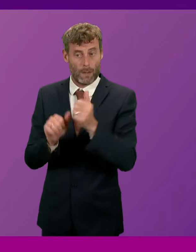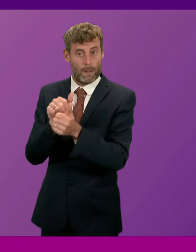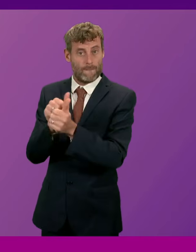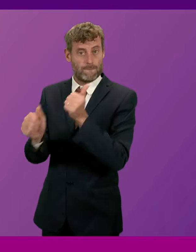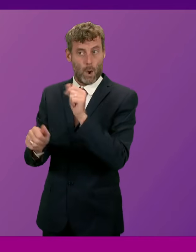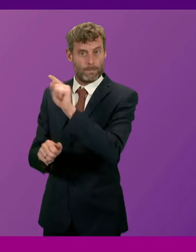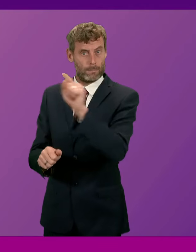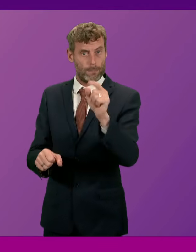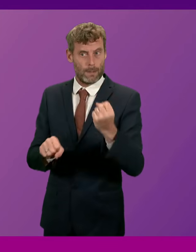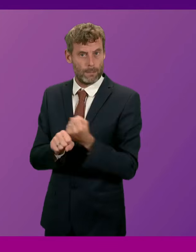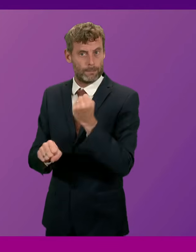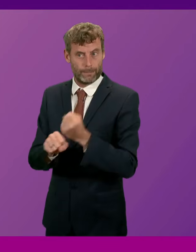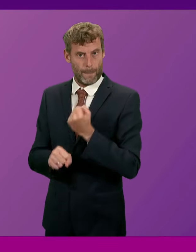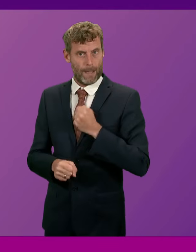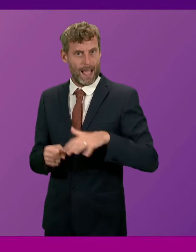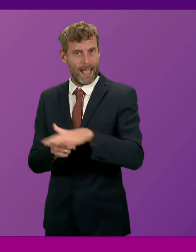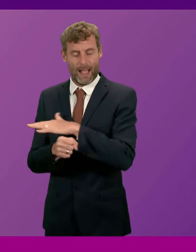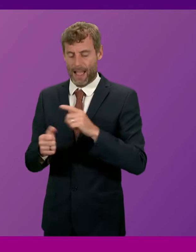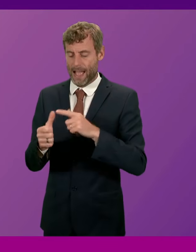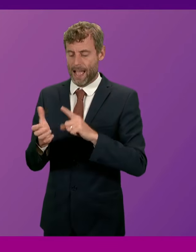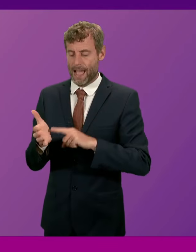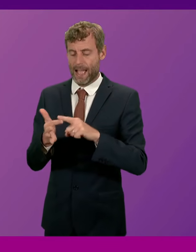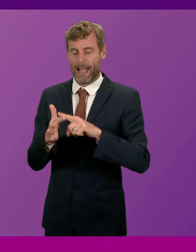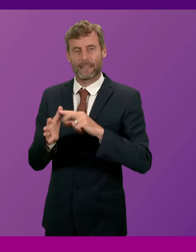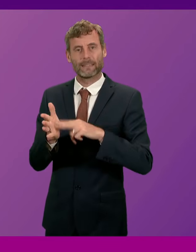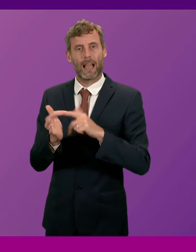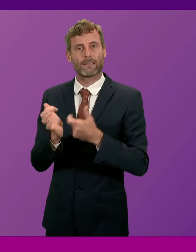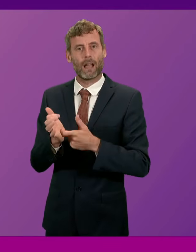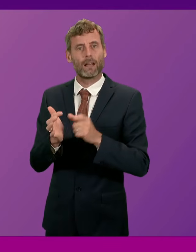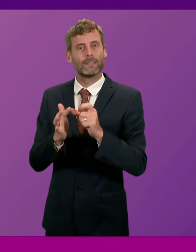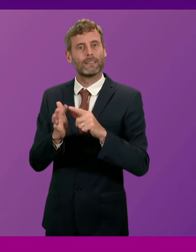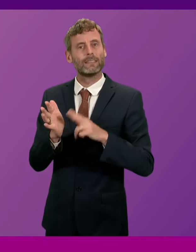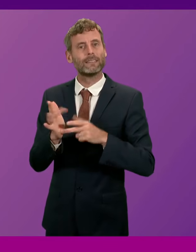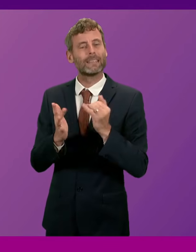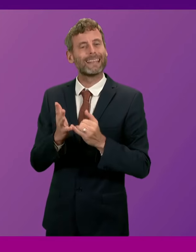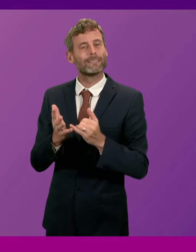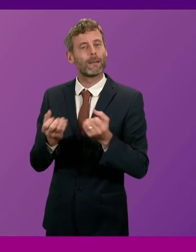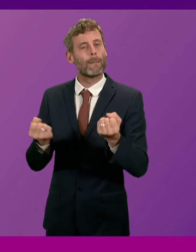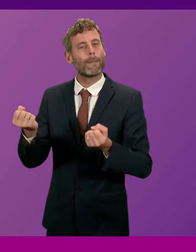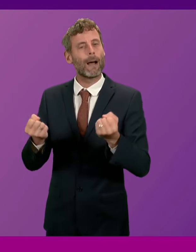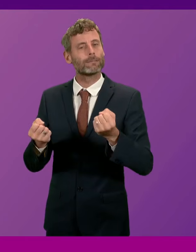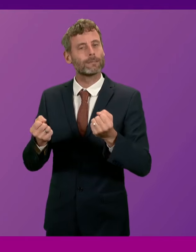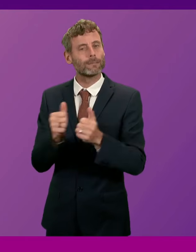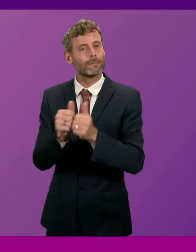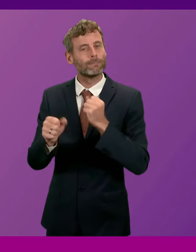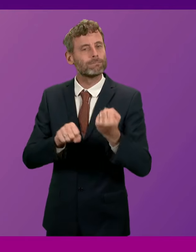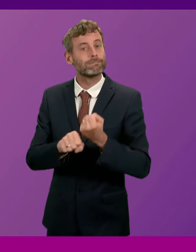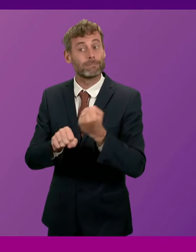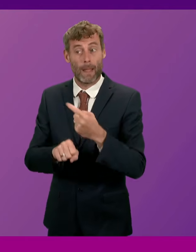my constituency at the bus manufacturer Alexander Dennis. Today, the company has announced a final